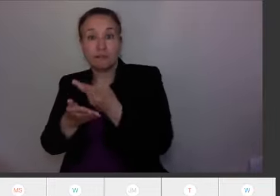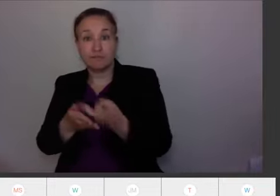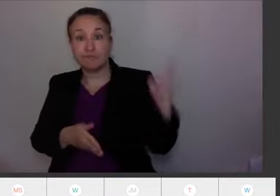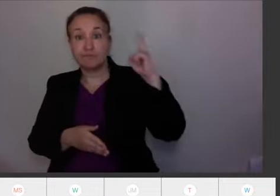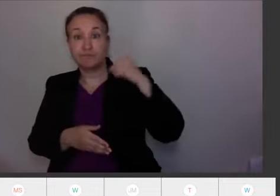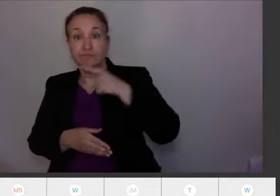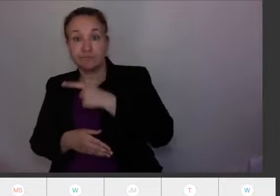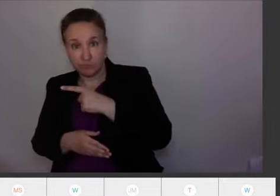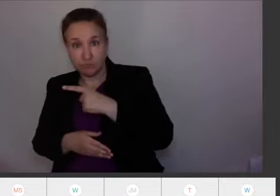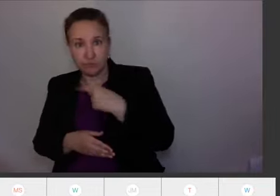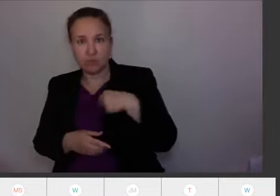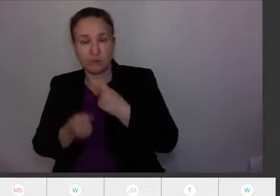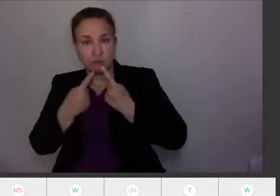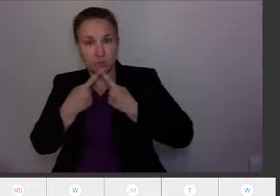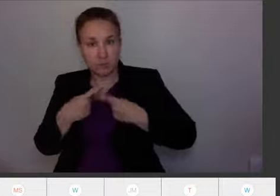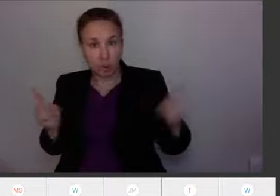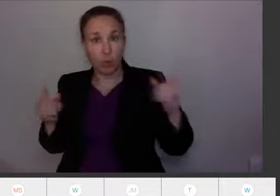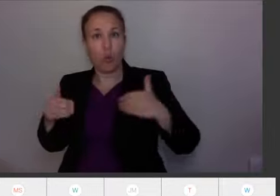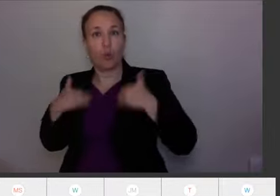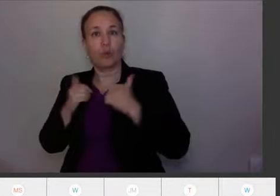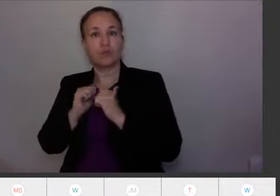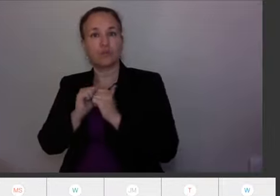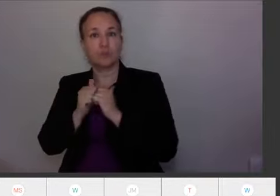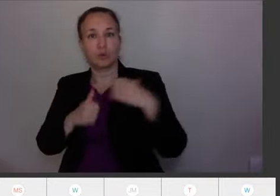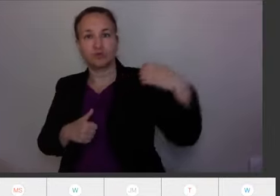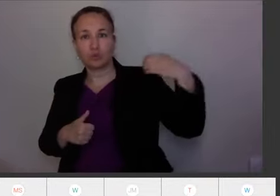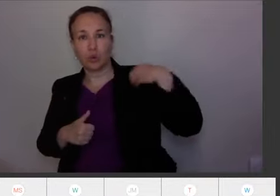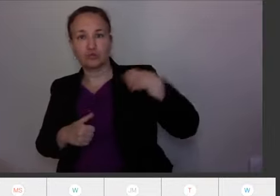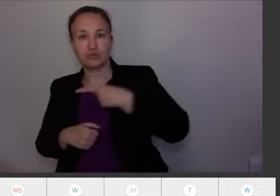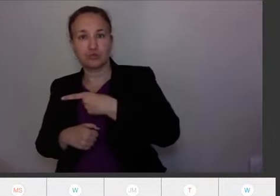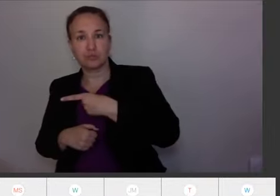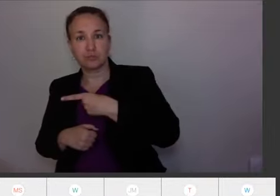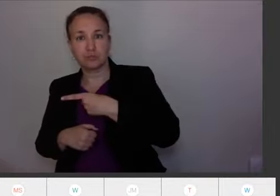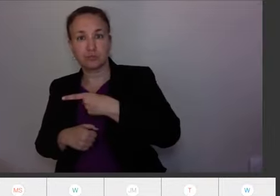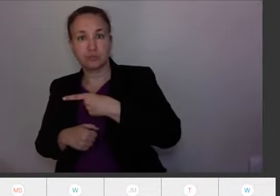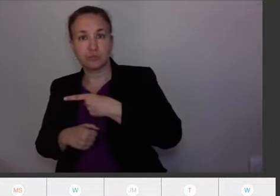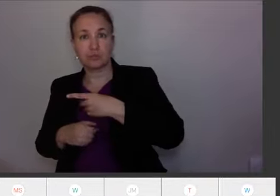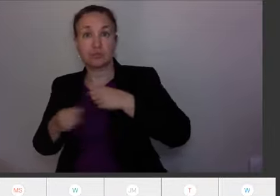we mentioned a youth sports coach who did not provide full details to our